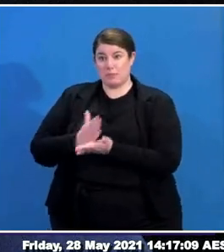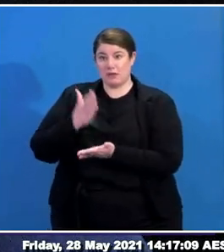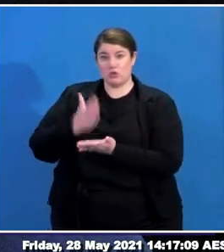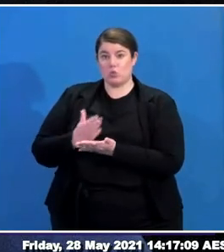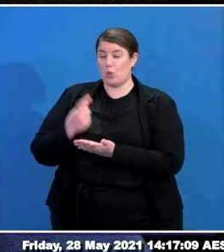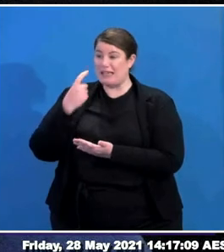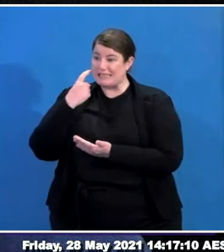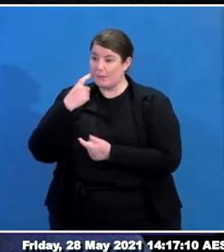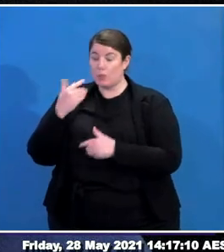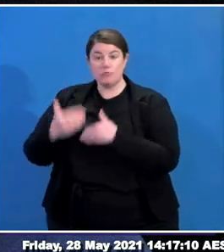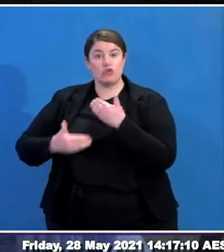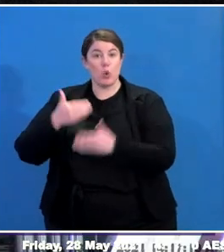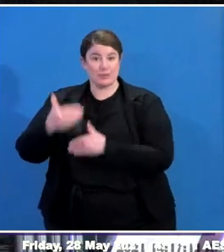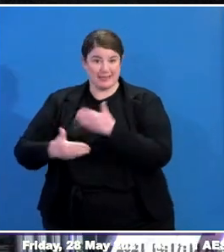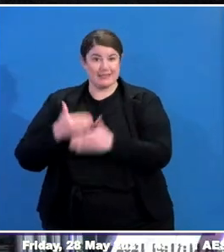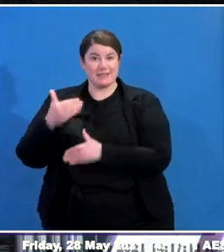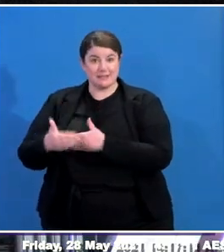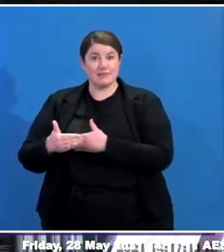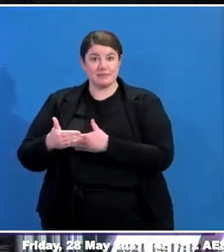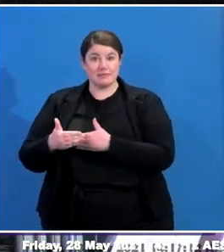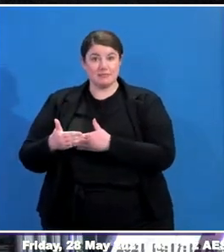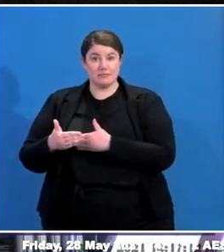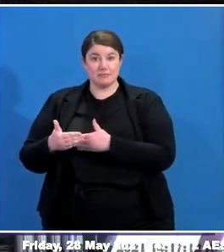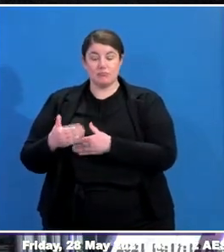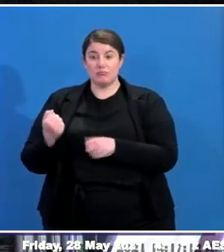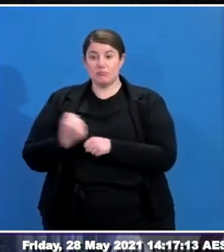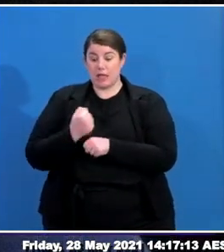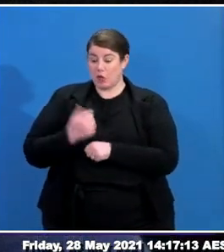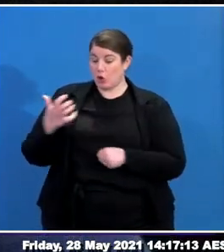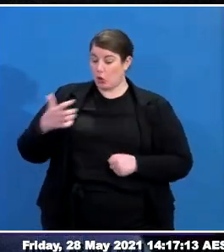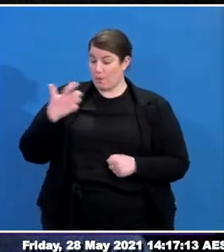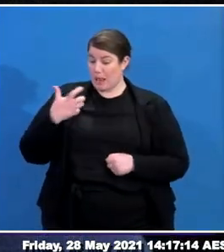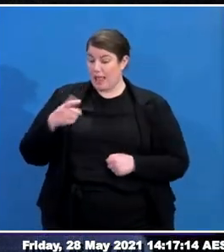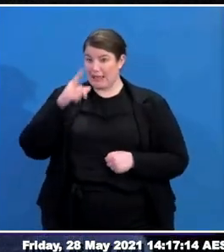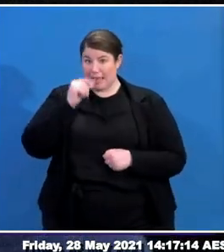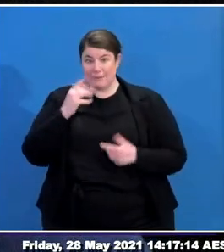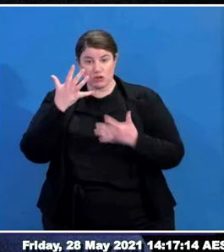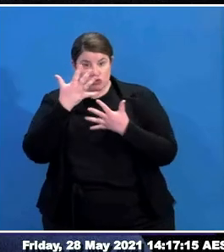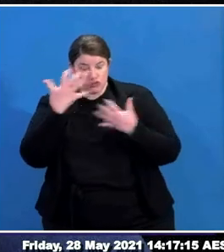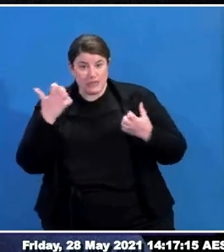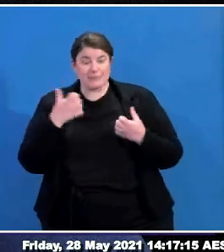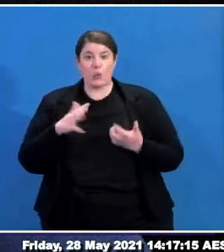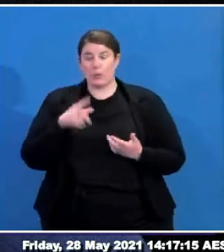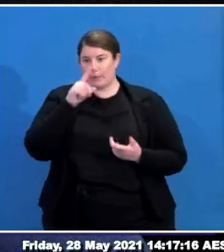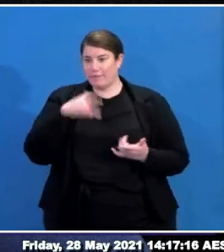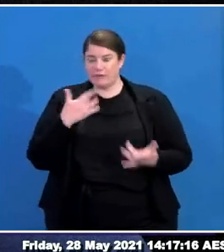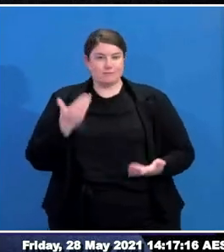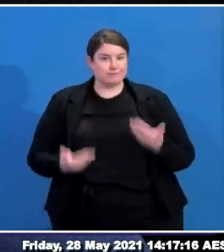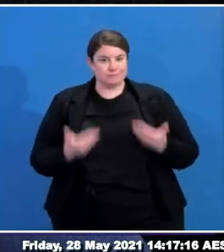process, given that the making of a complaint can be stressful, or people can be unsure about where to go.